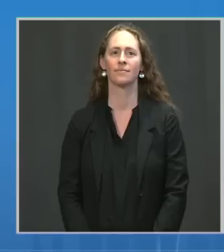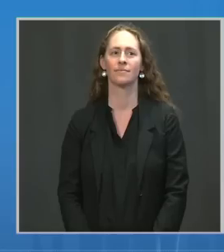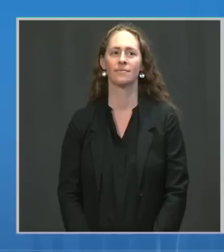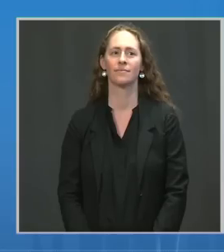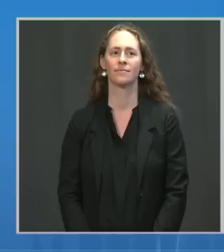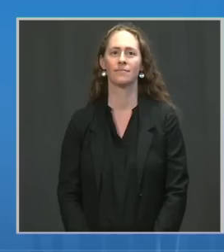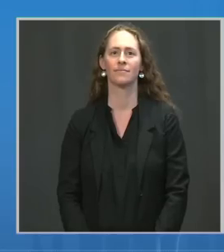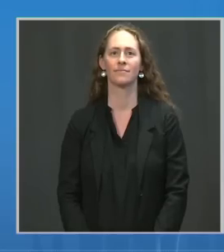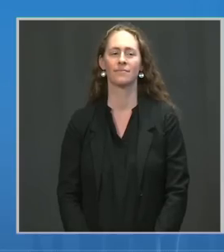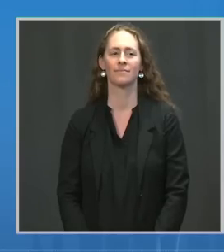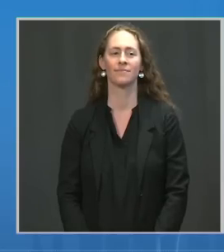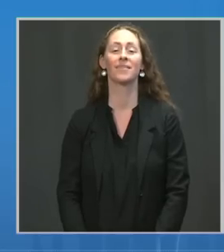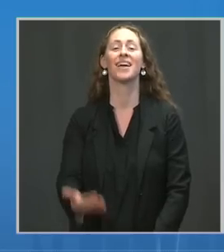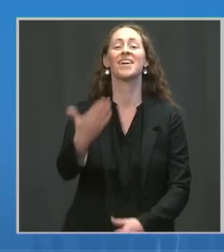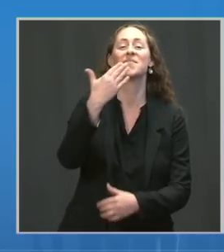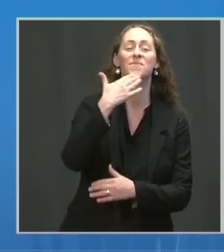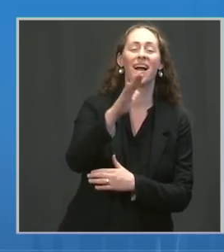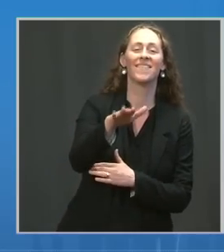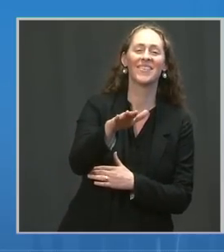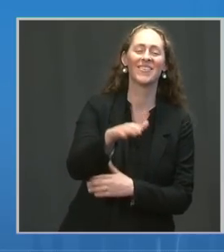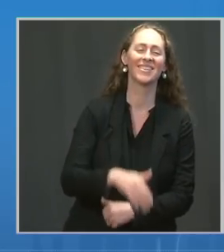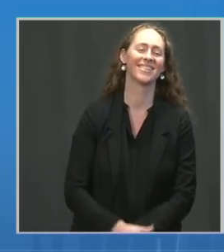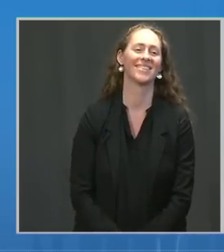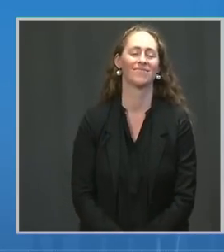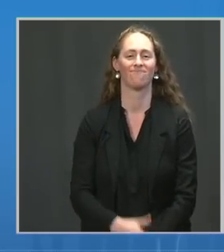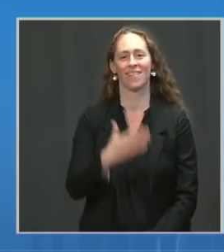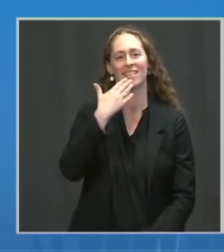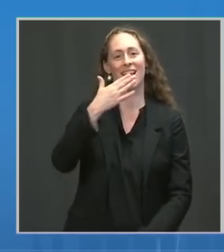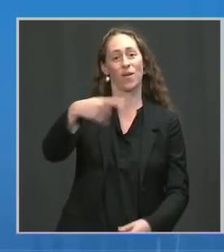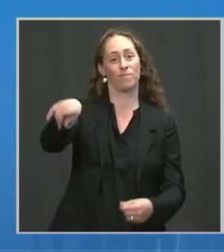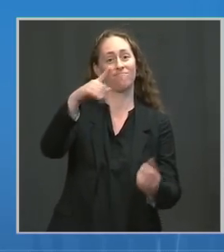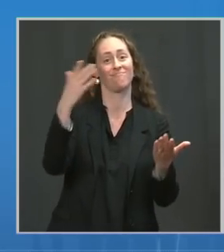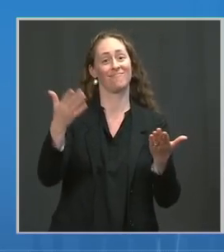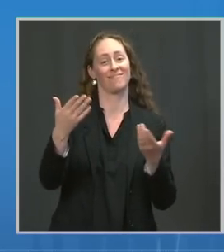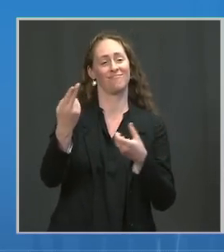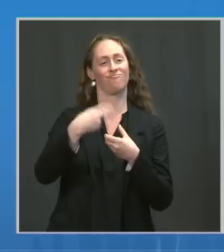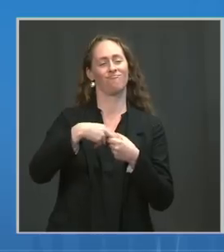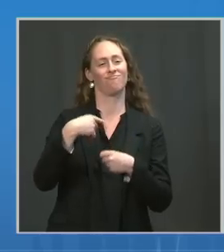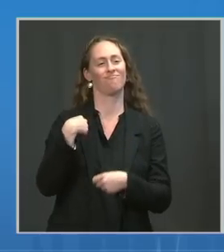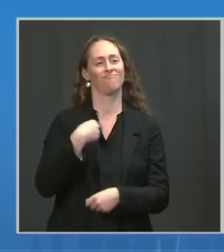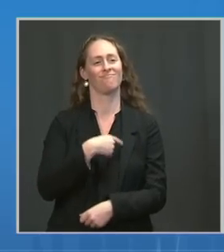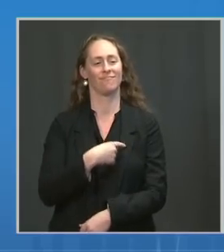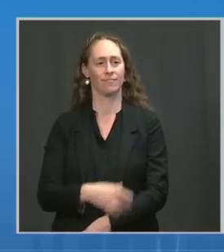Mr. Zients: Good afternoon. And thanks for joining us. I'll turn to Dr. Walensky and Dr. Fauci in a moment.